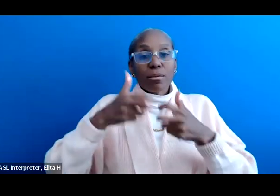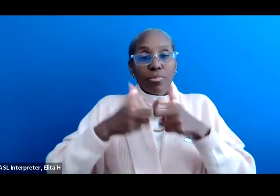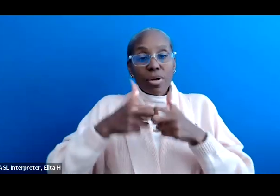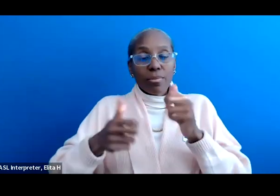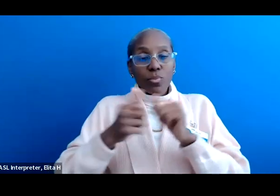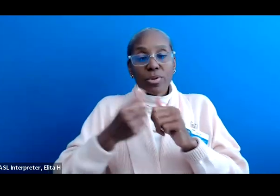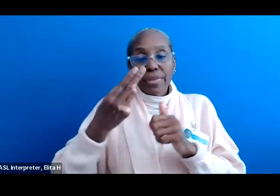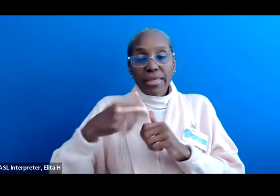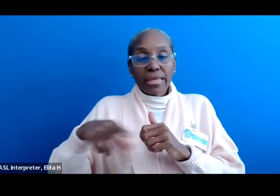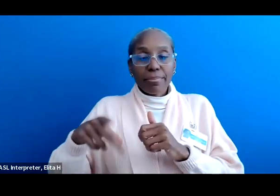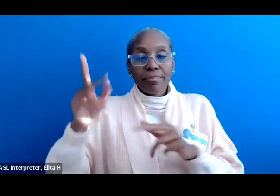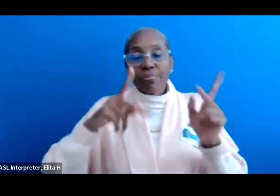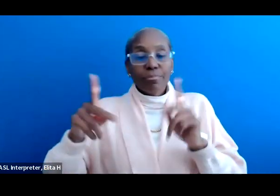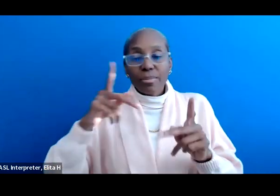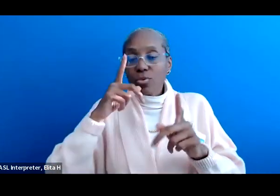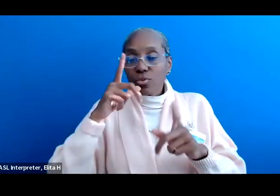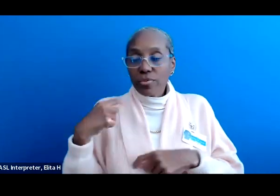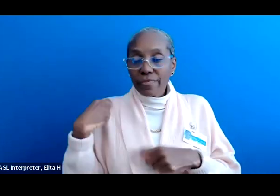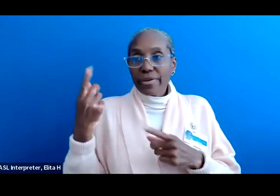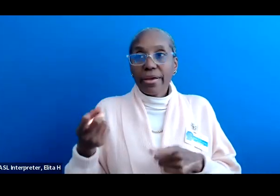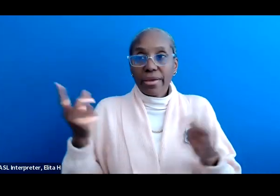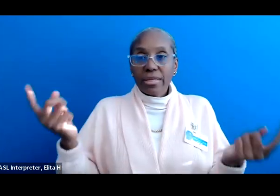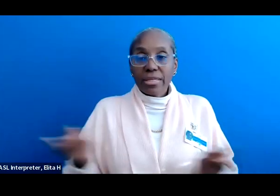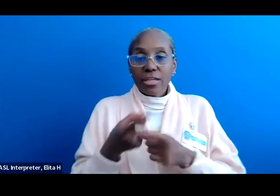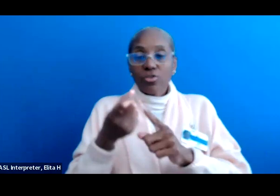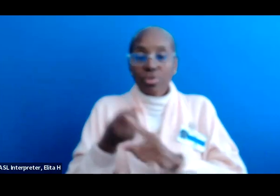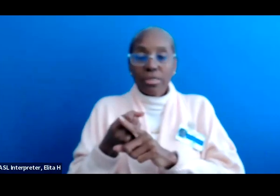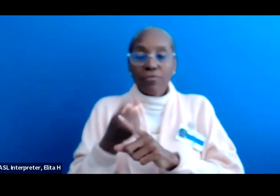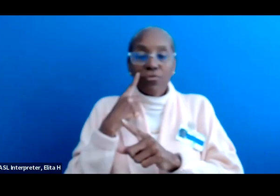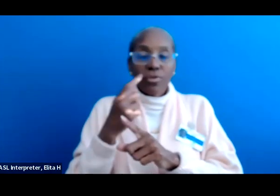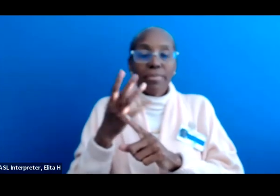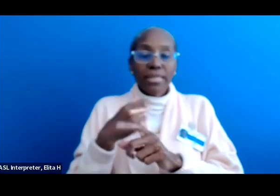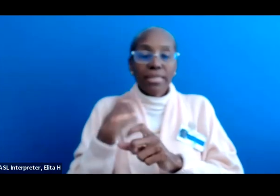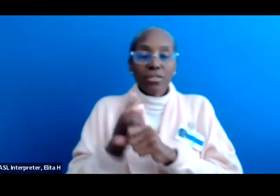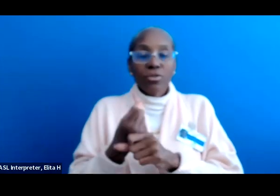from people who have had injury for a number of years because they haven't